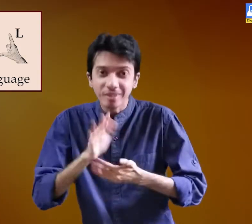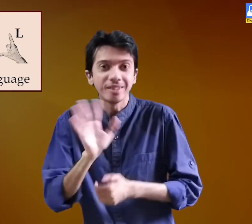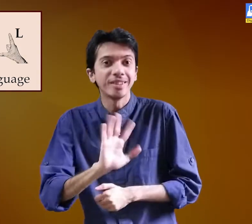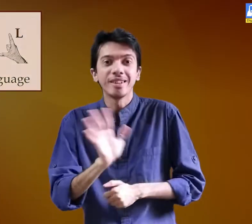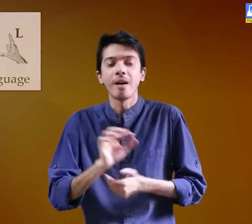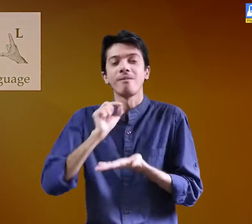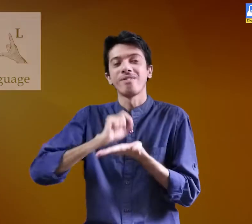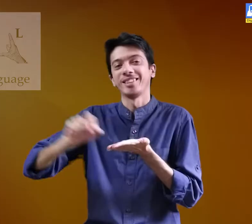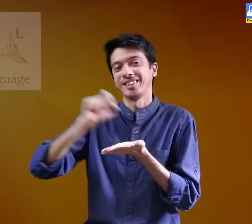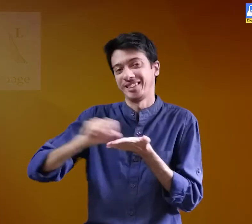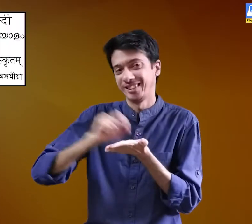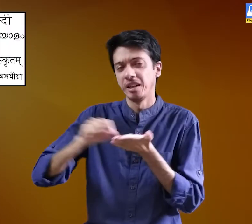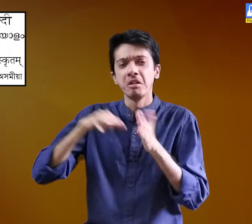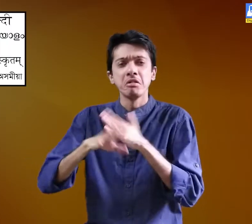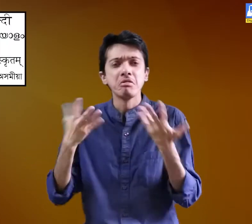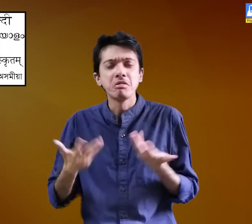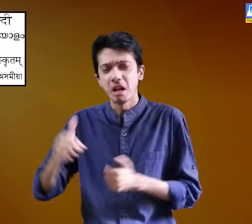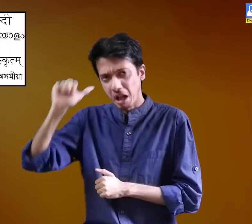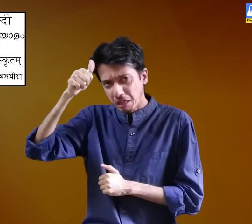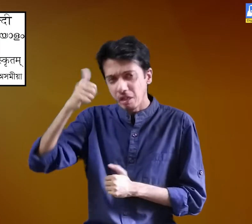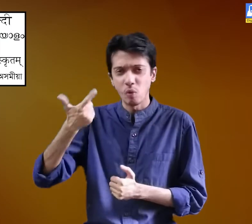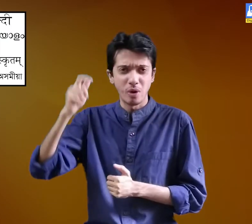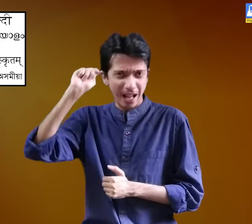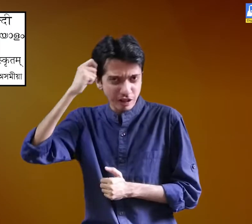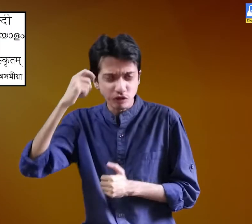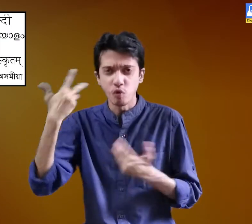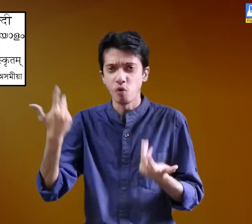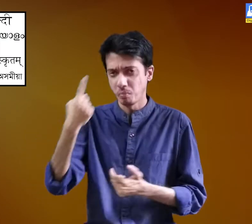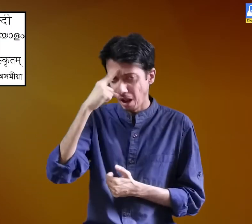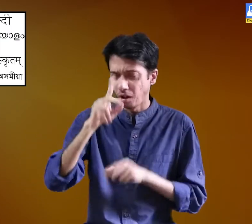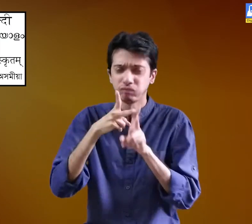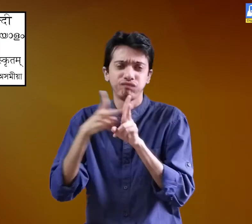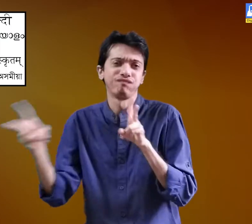he will not learn through oral oral method he will get education through bilingualism mode